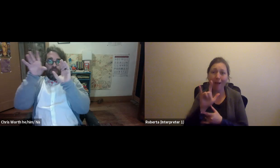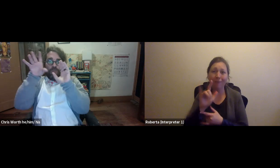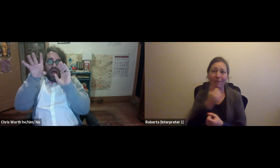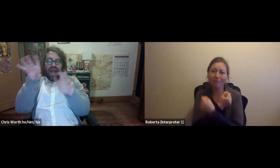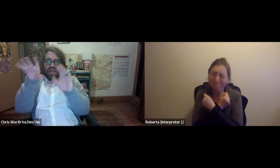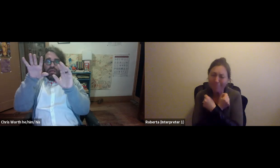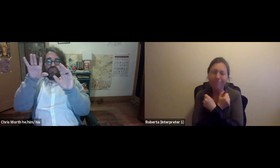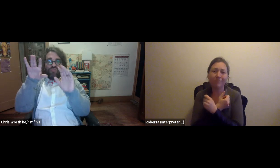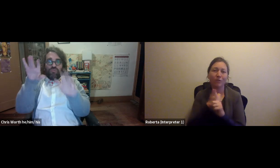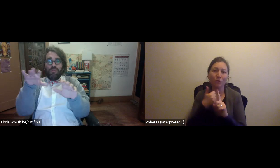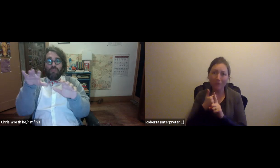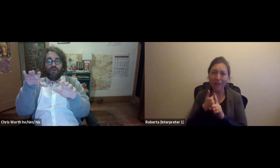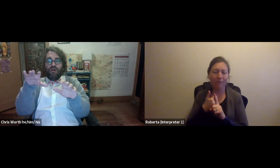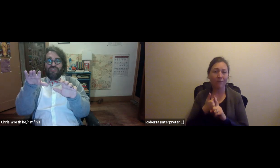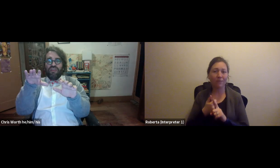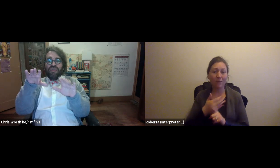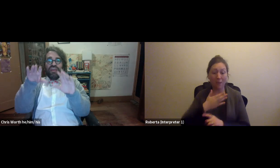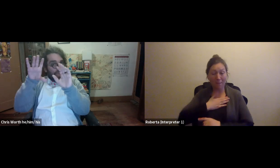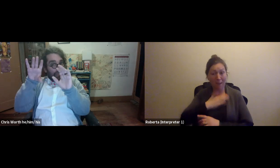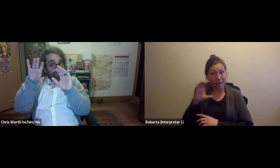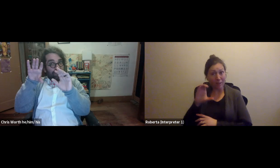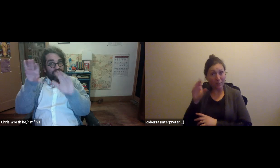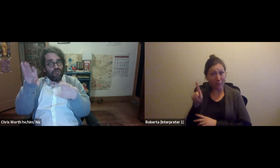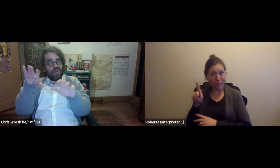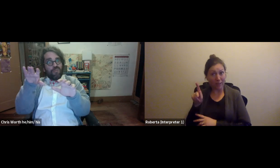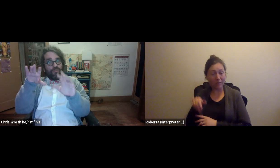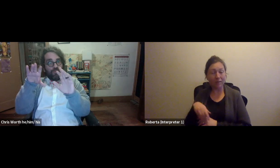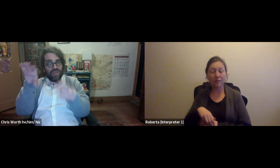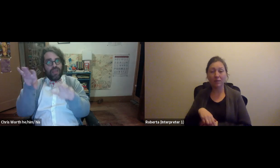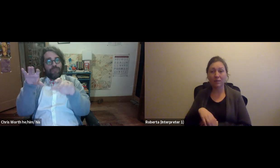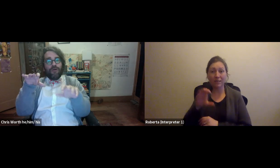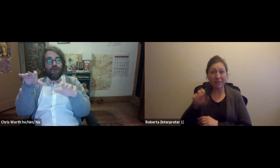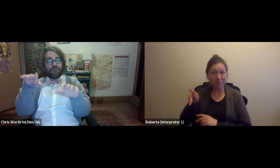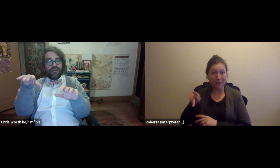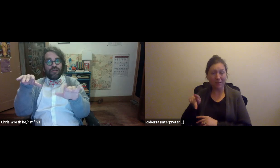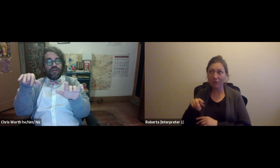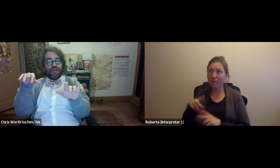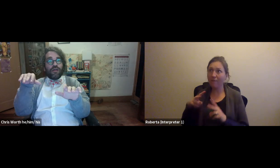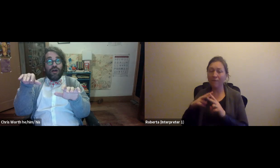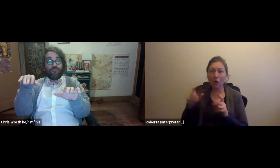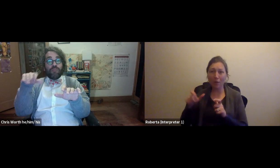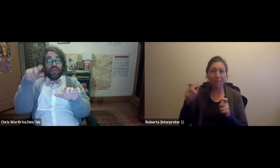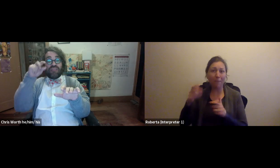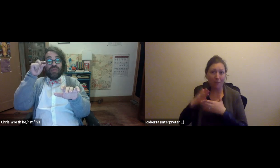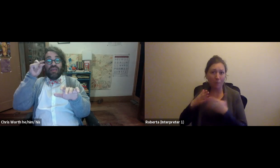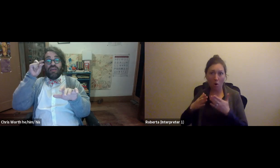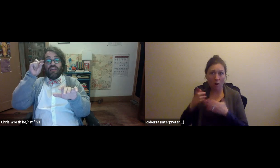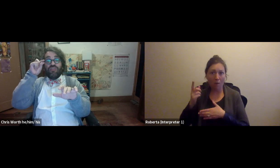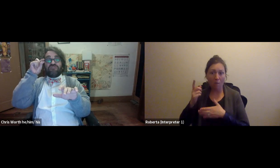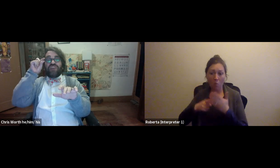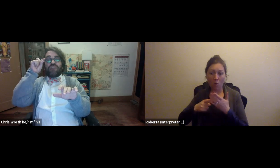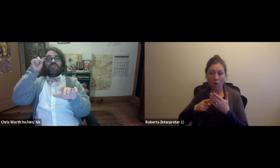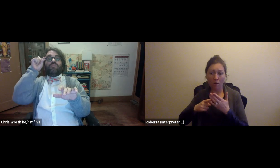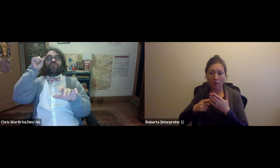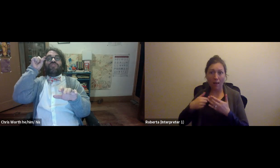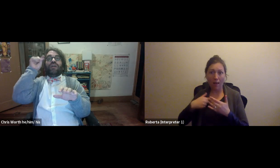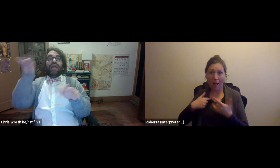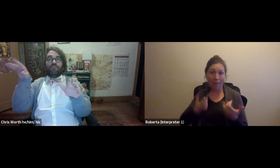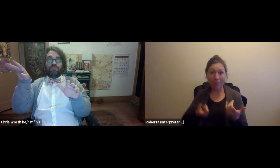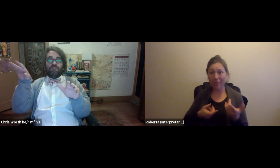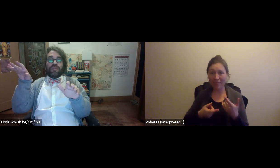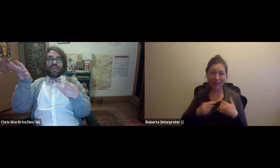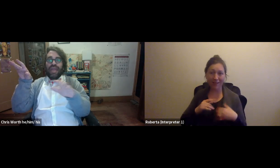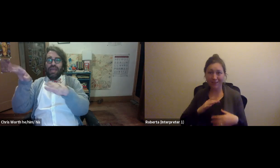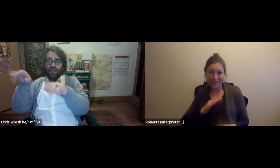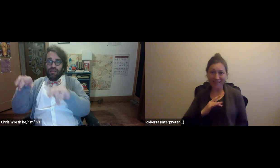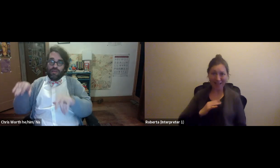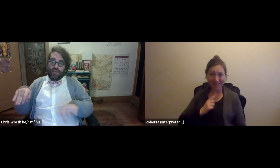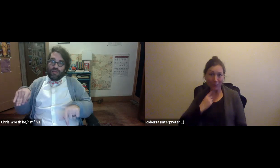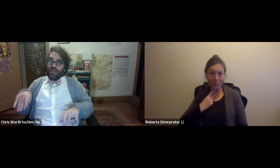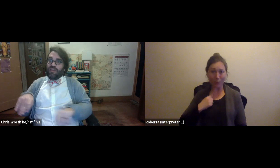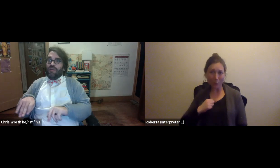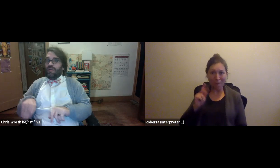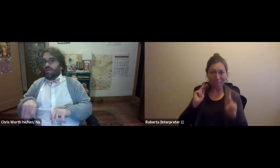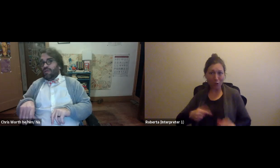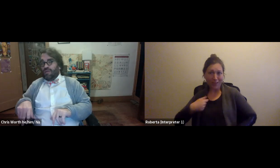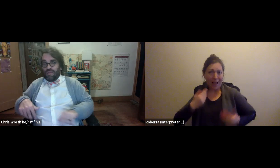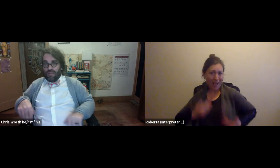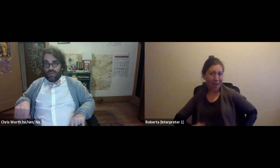My cerebral palsy is a very big part of what makes me the sexy person I am. Katie? >> KATIE I